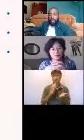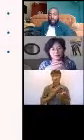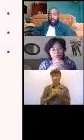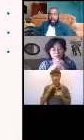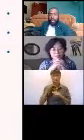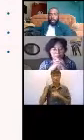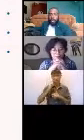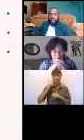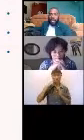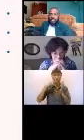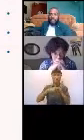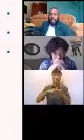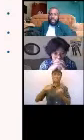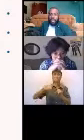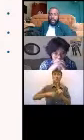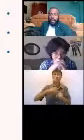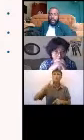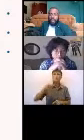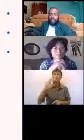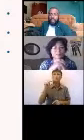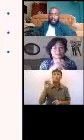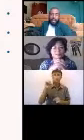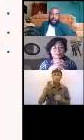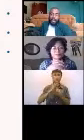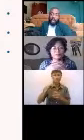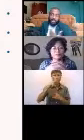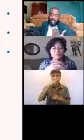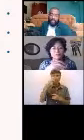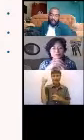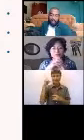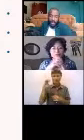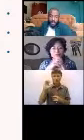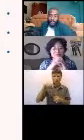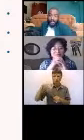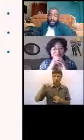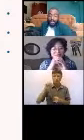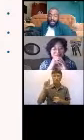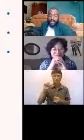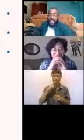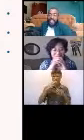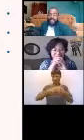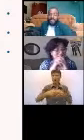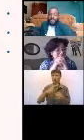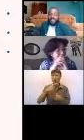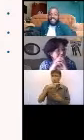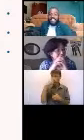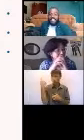June, about the black square and I call it just that the black square, and it really,